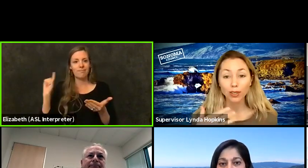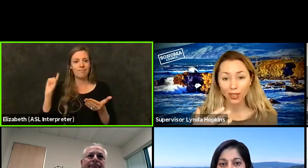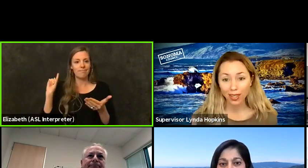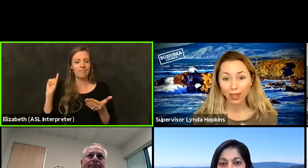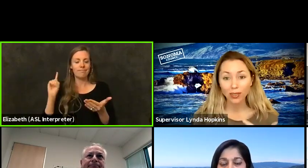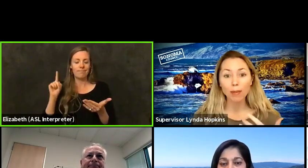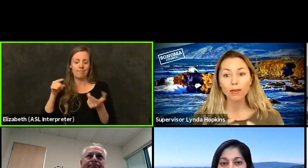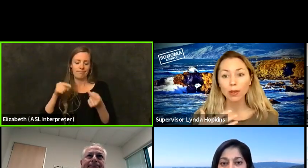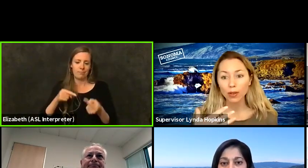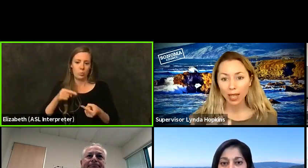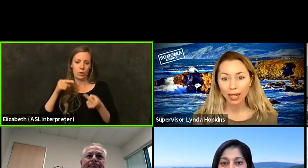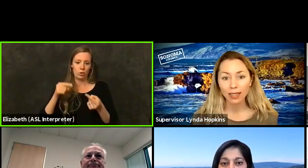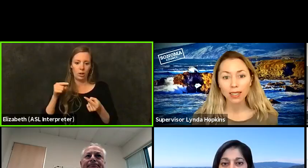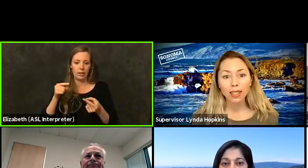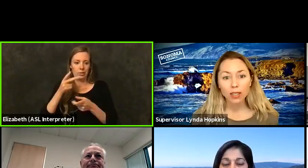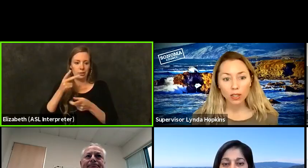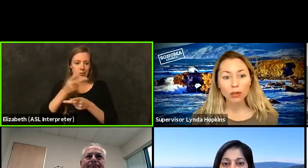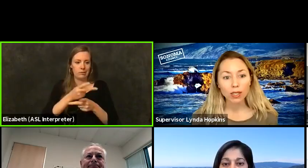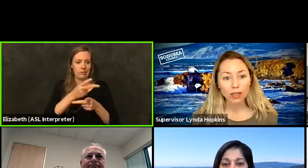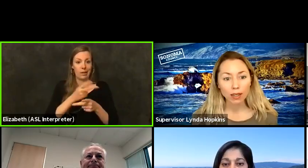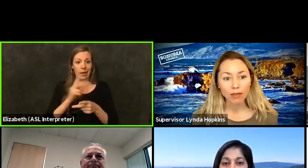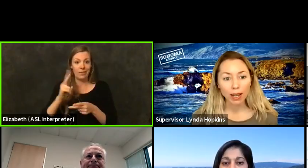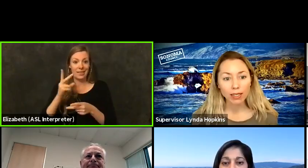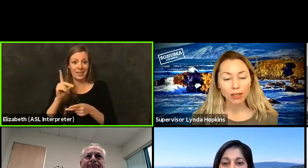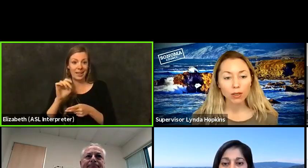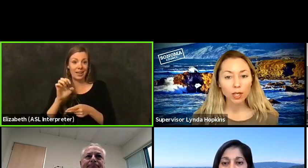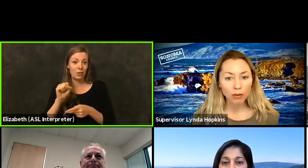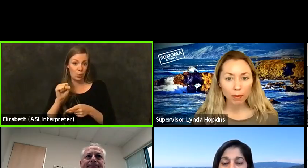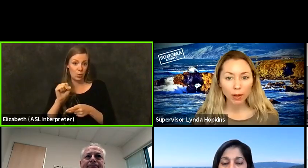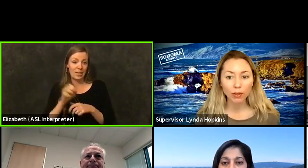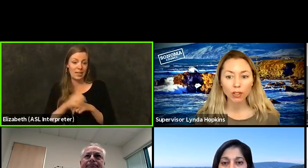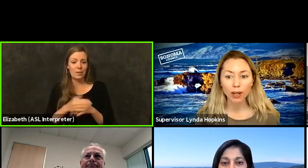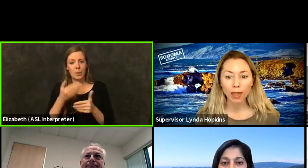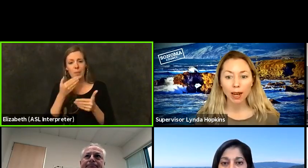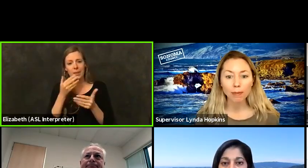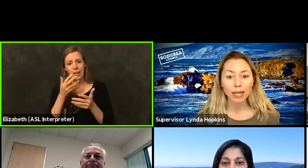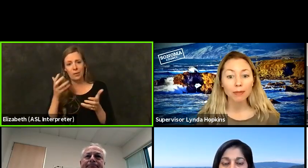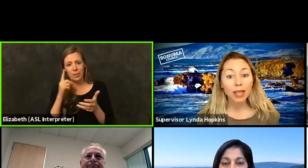struggling just to stay on top of the second doses of vaccine. So thank you very much for sharing that update.